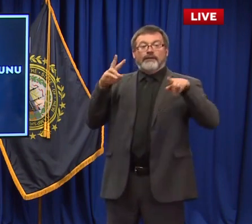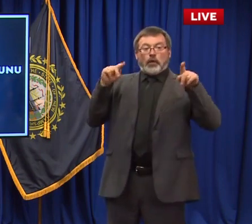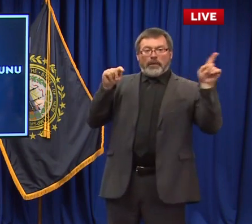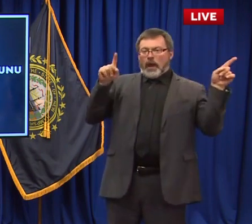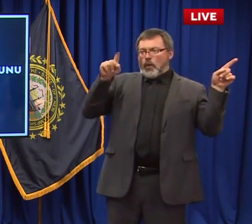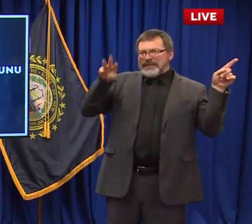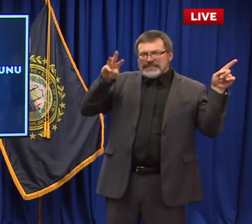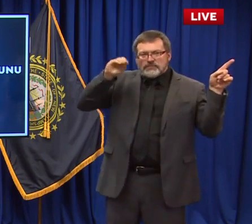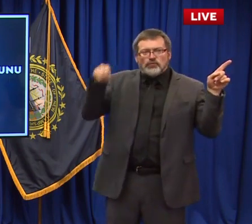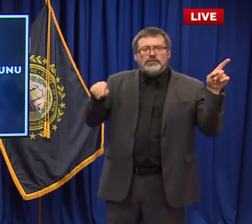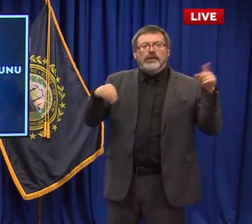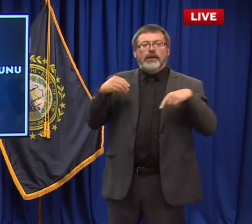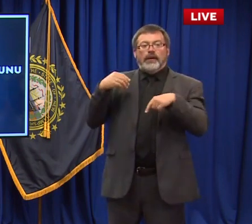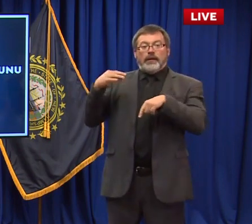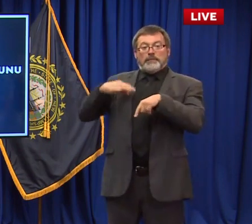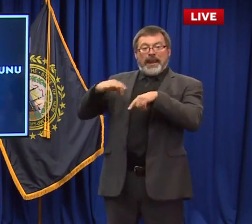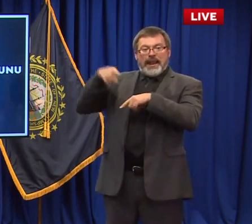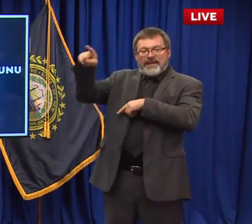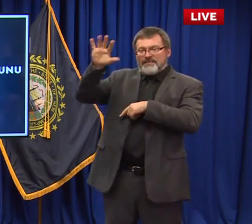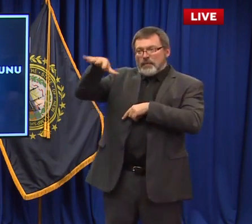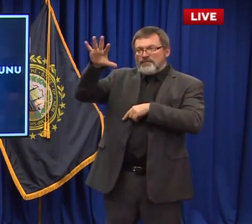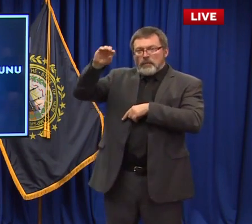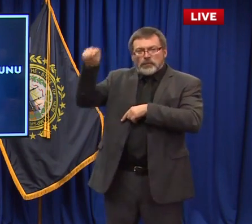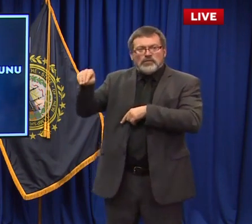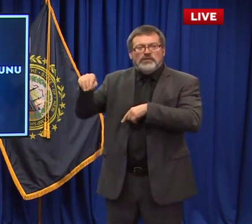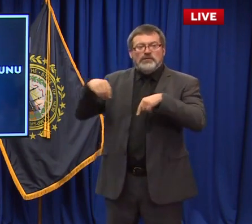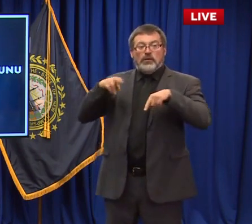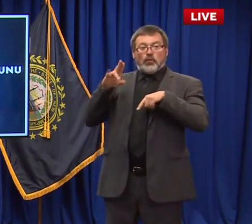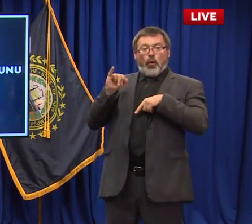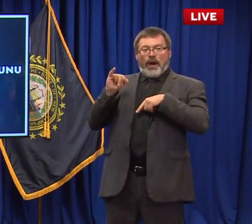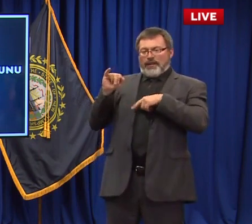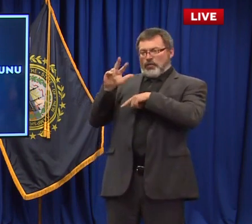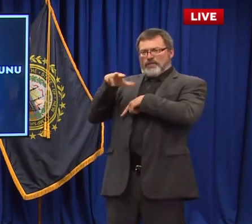SO PEOPLE ARE GETTING BACK TO WORK ALL STOP WE ARE DOING IS SMART.